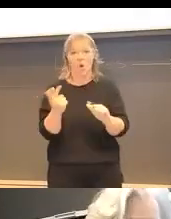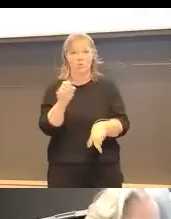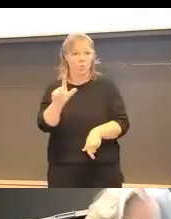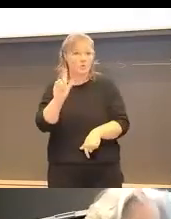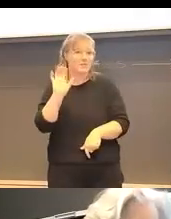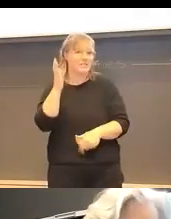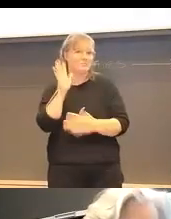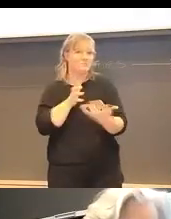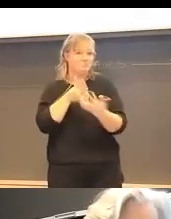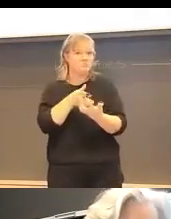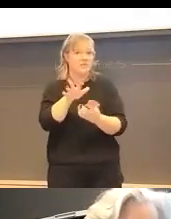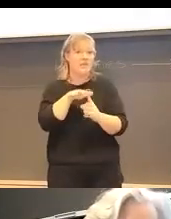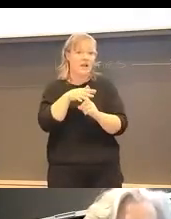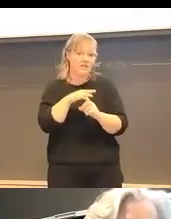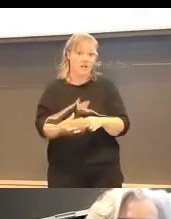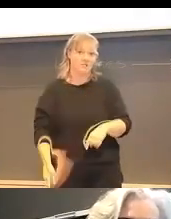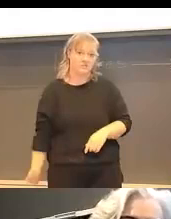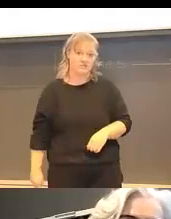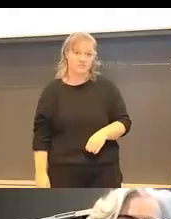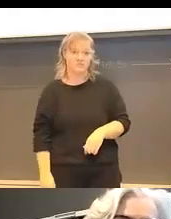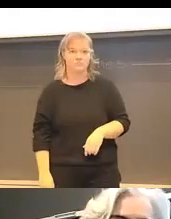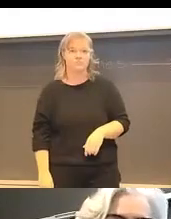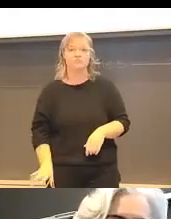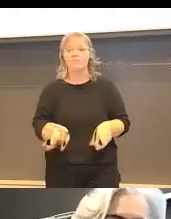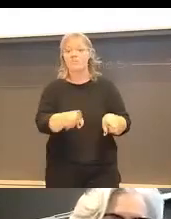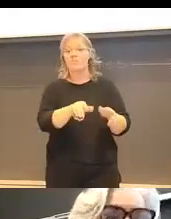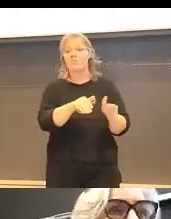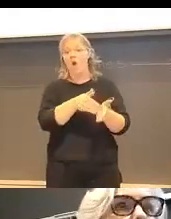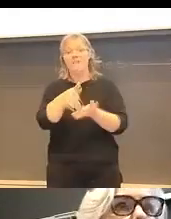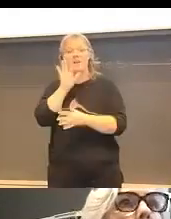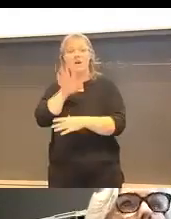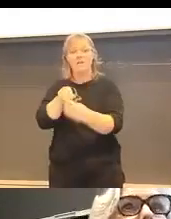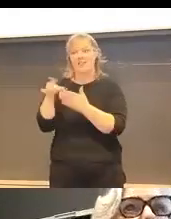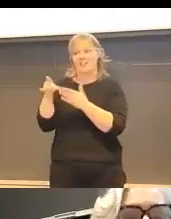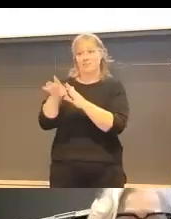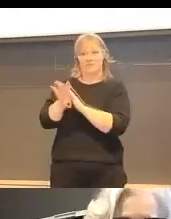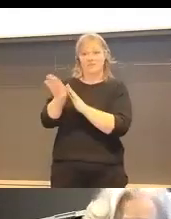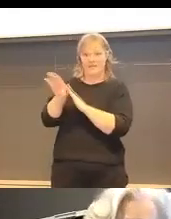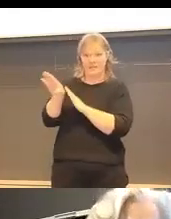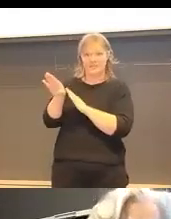that context it also often involves leadership development including increasing self-awareness